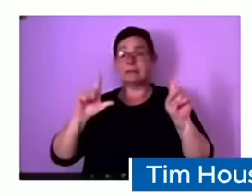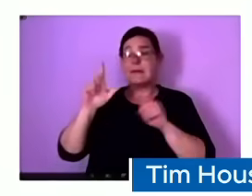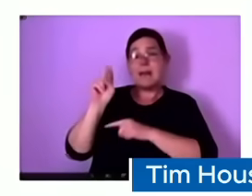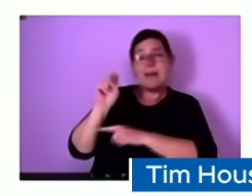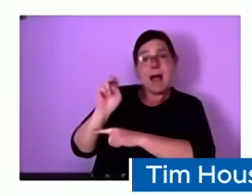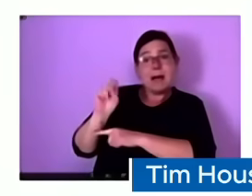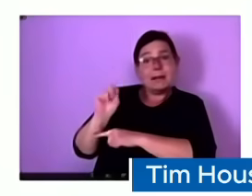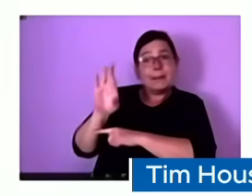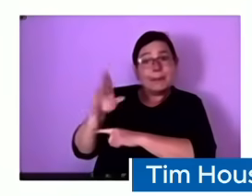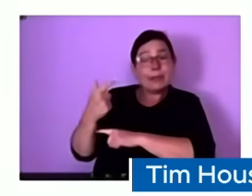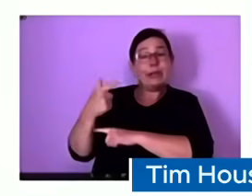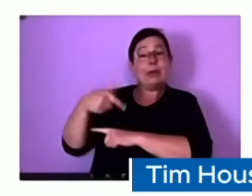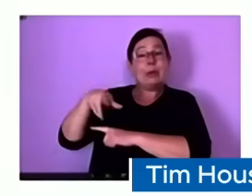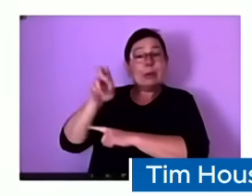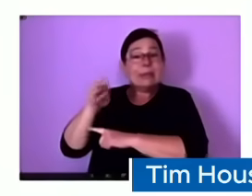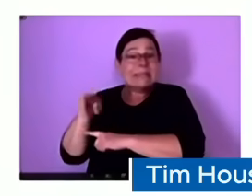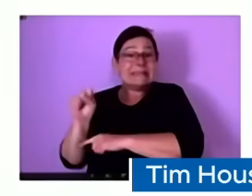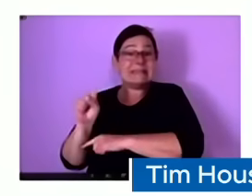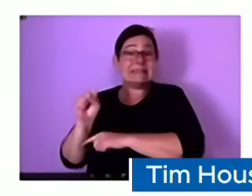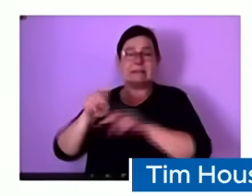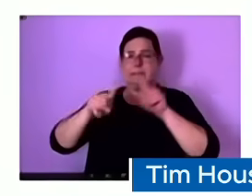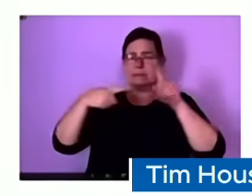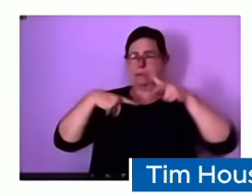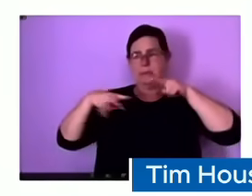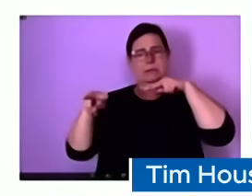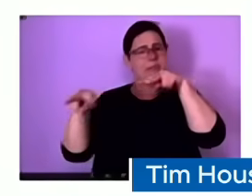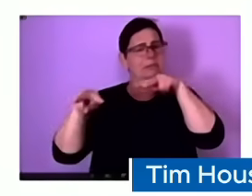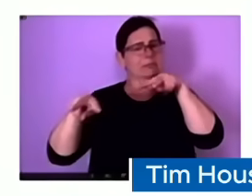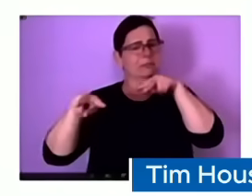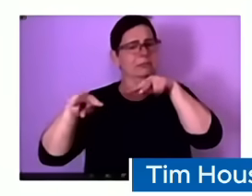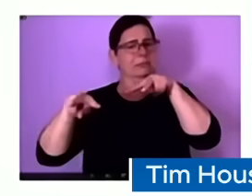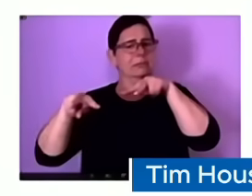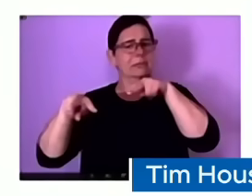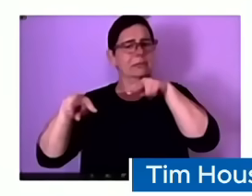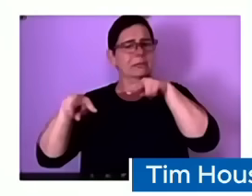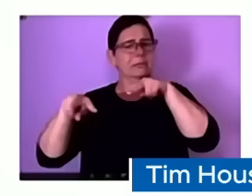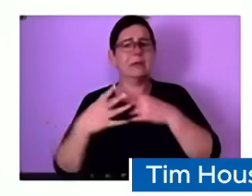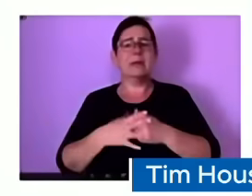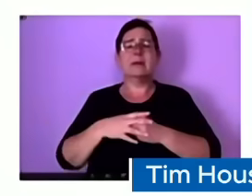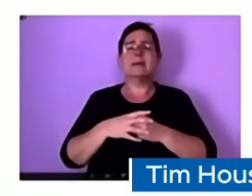THAT. FOR ANYONE IN THE IMPACTED AREAS, PLEASE USE YOUR COMMON